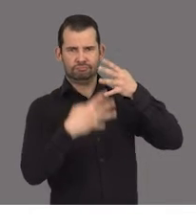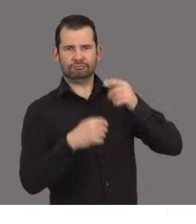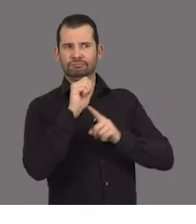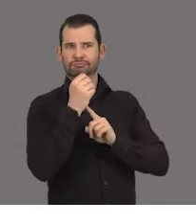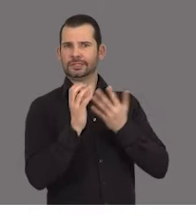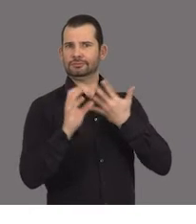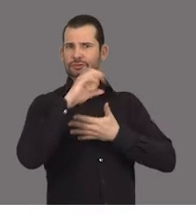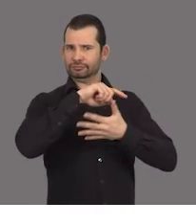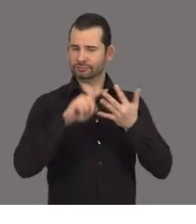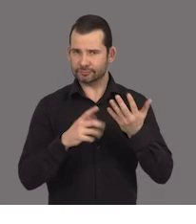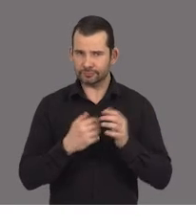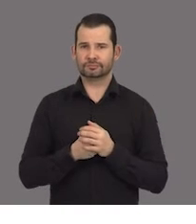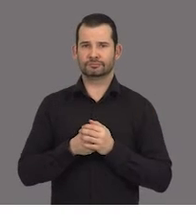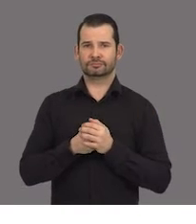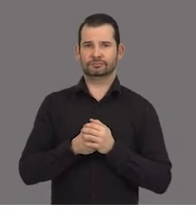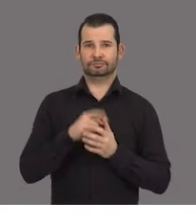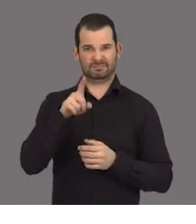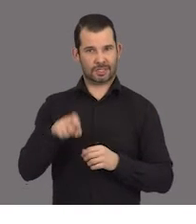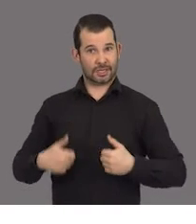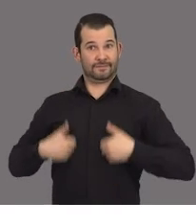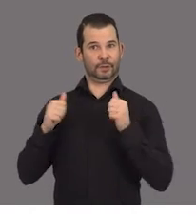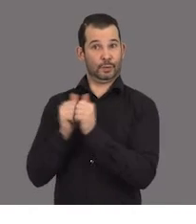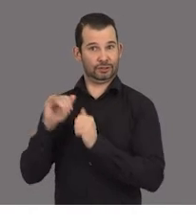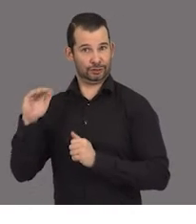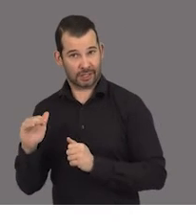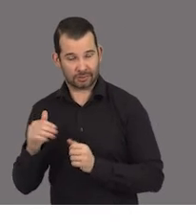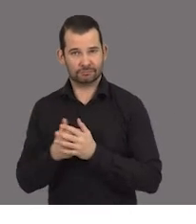You must live with the child and the child must be under 18.